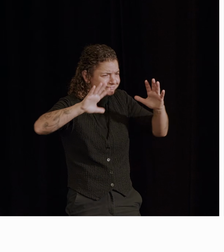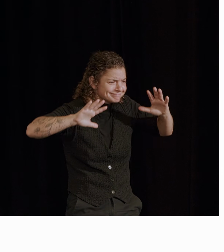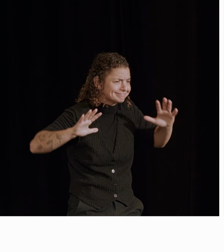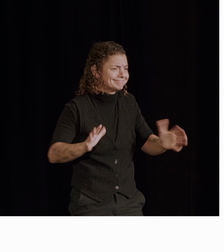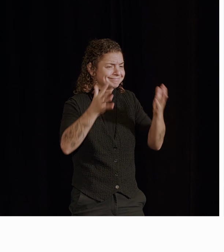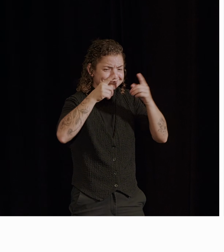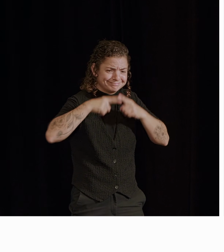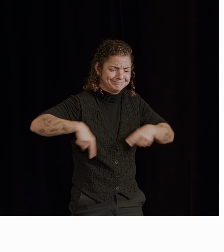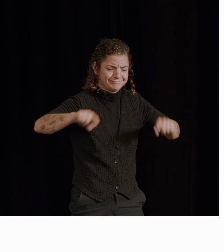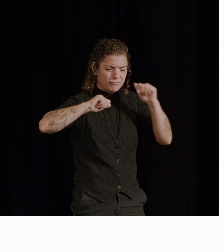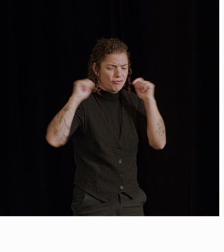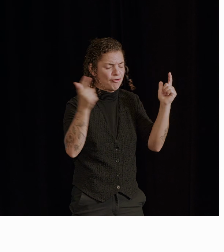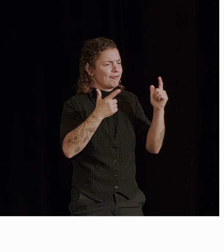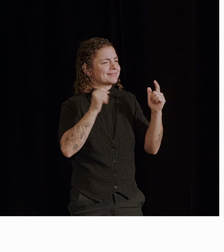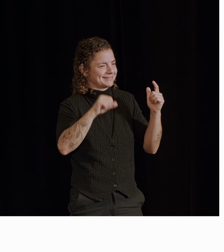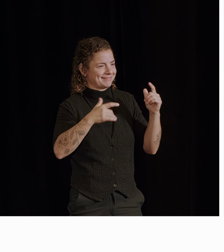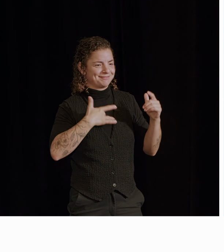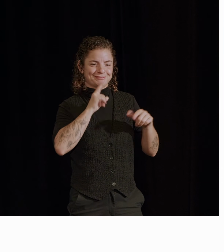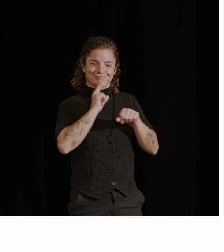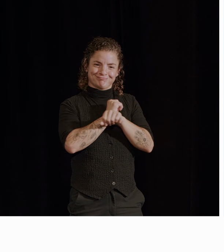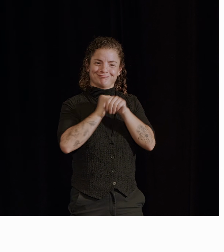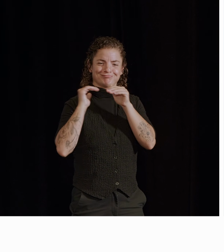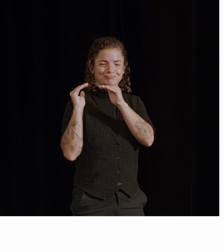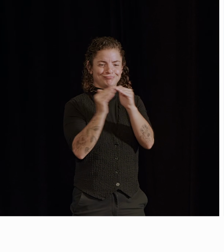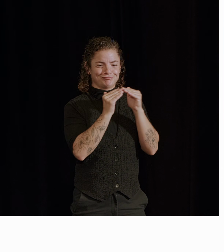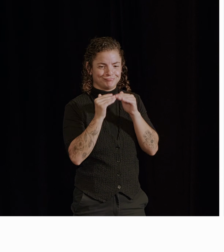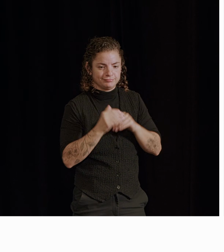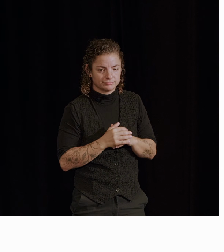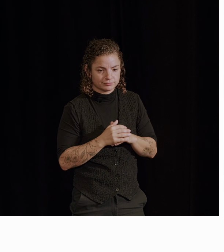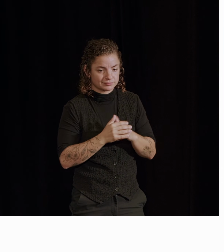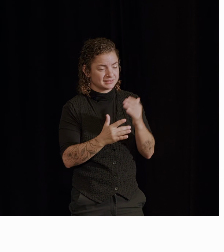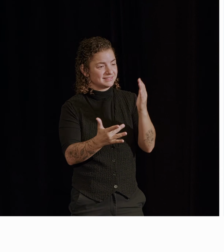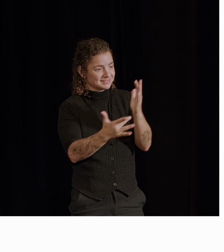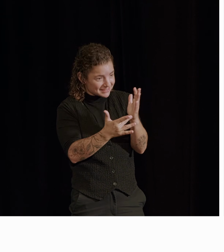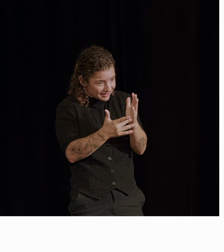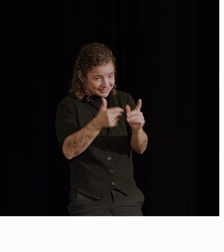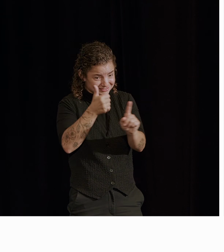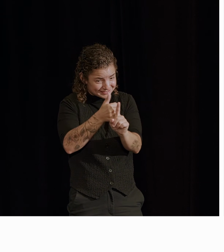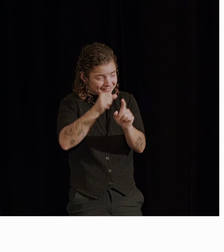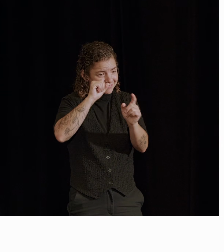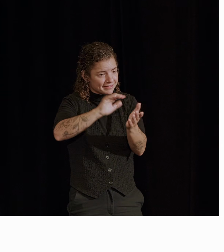making technology a bridge that can connect the world no matter what your background is.